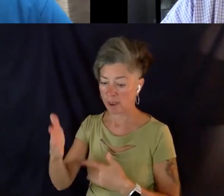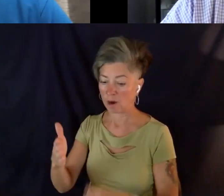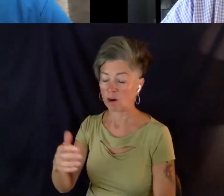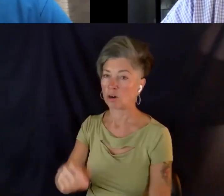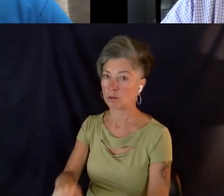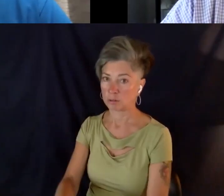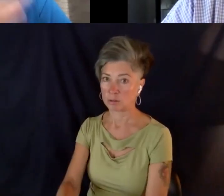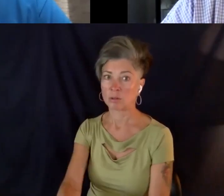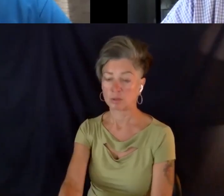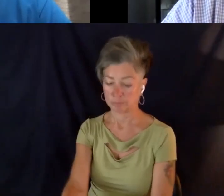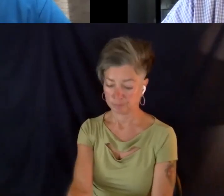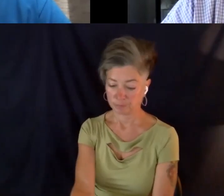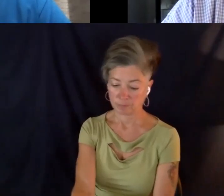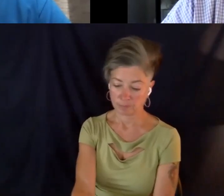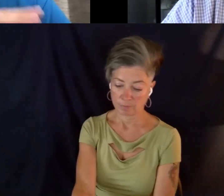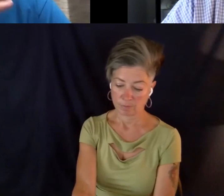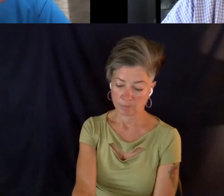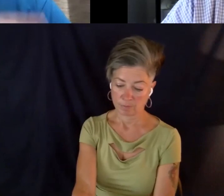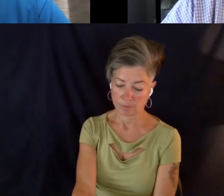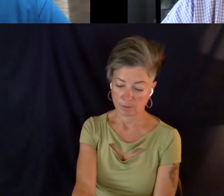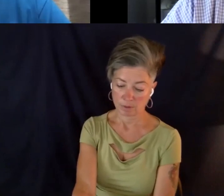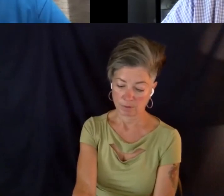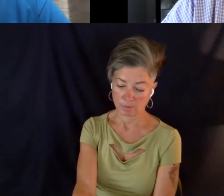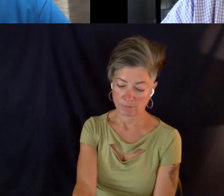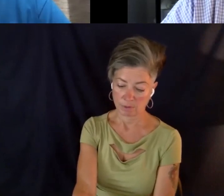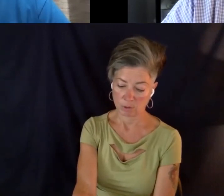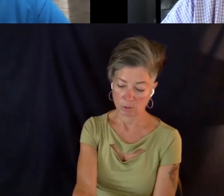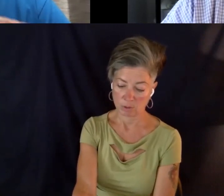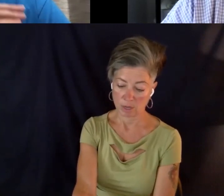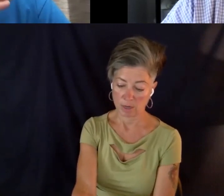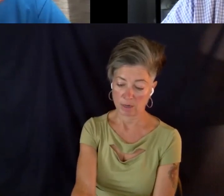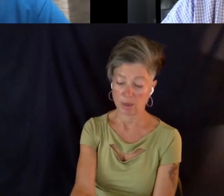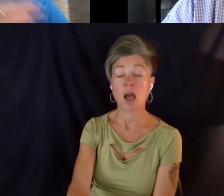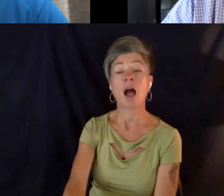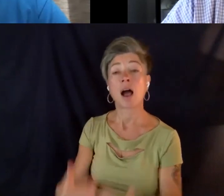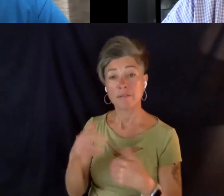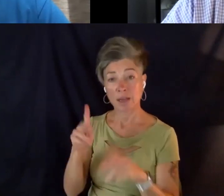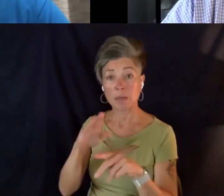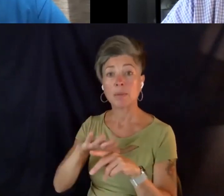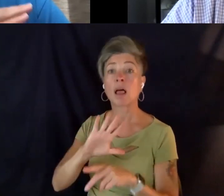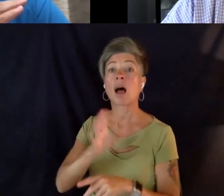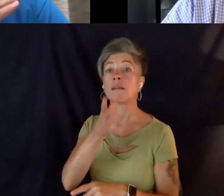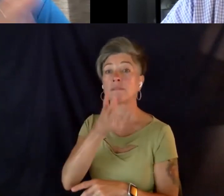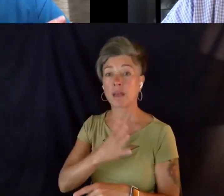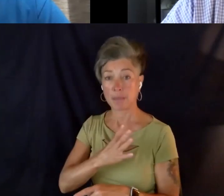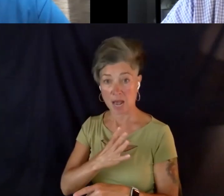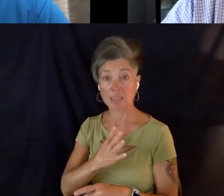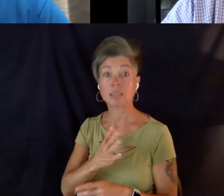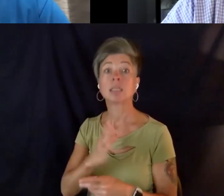In general, I've had patients who are on feminizing hormone therapy and have had COVID and they've been okay.